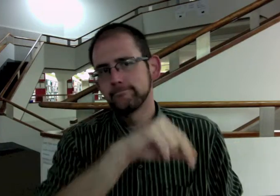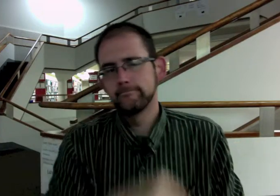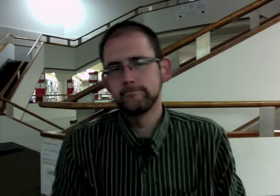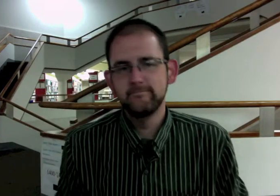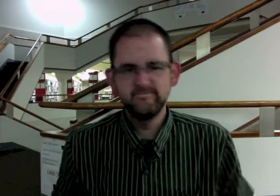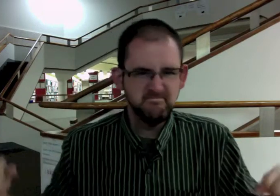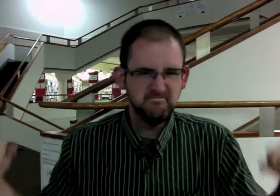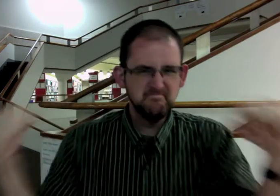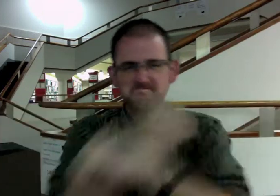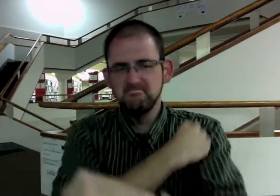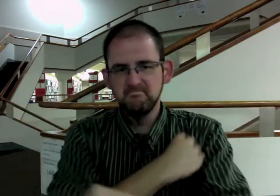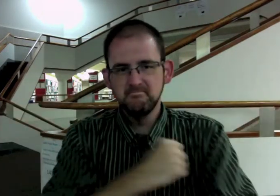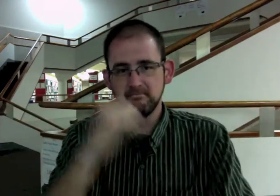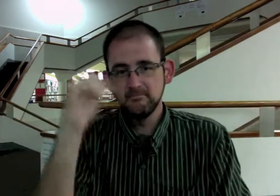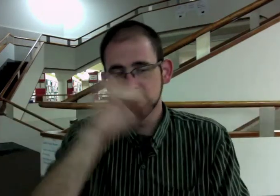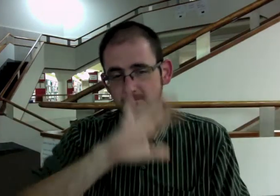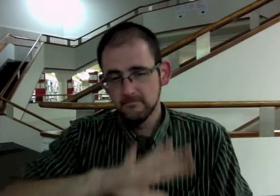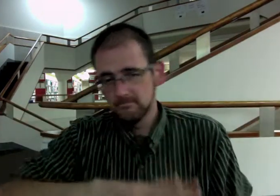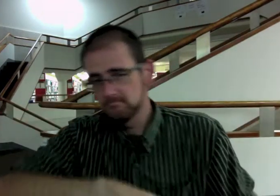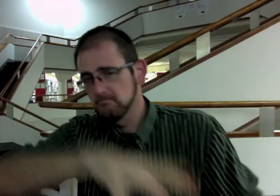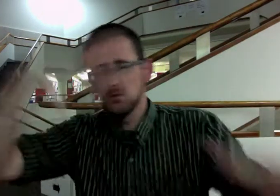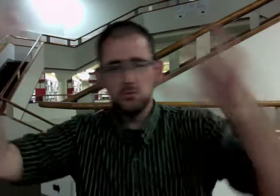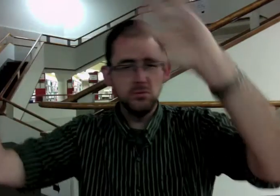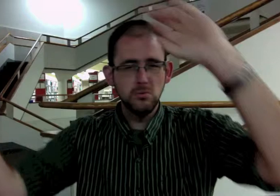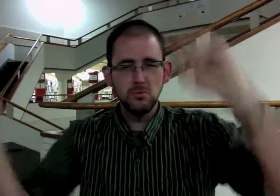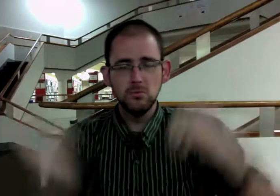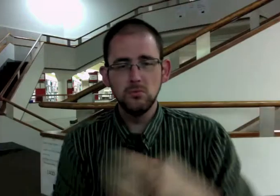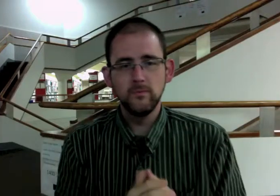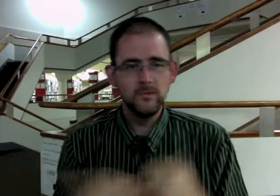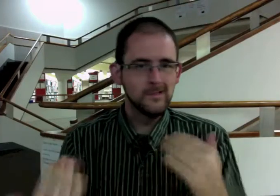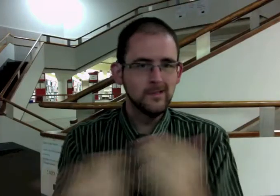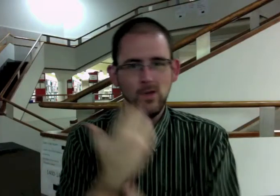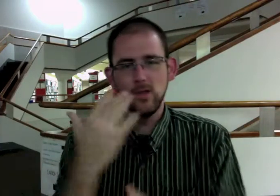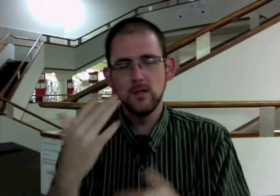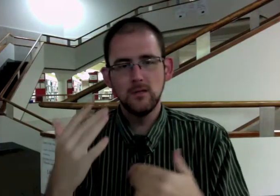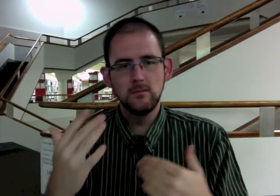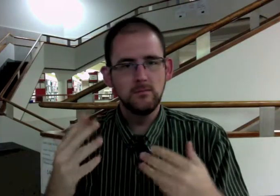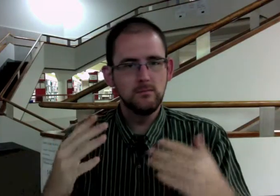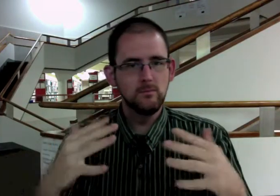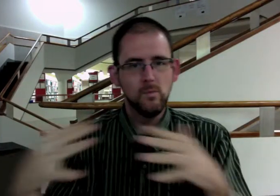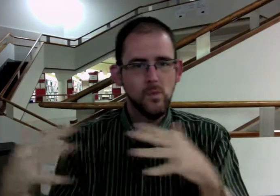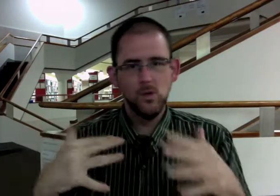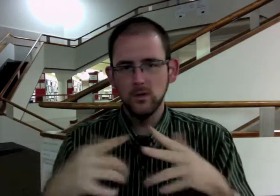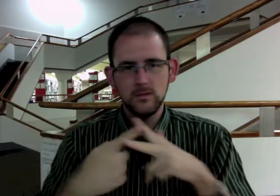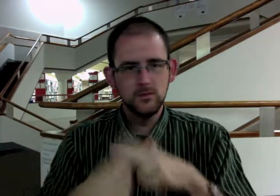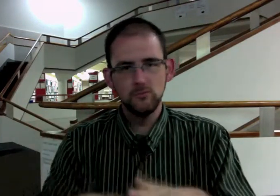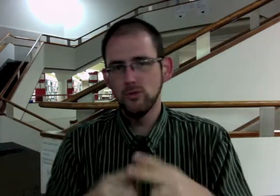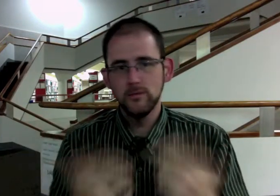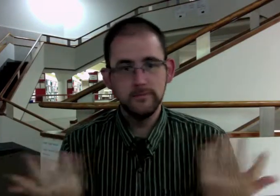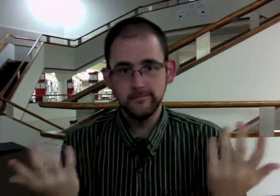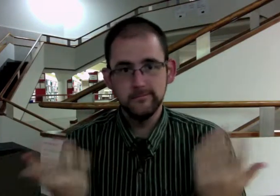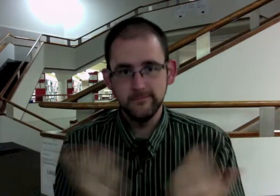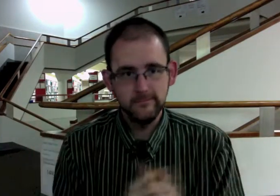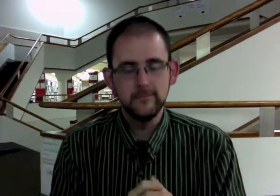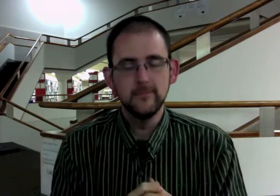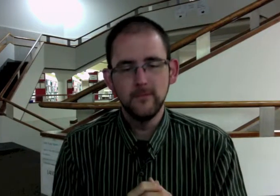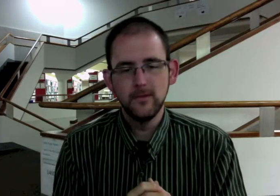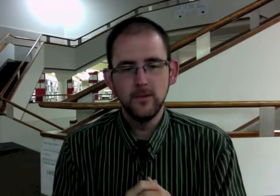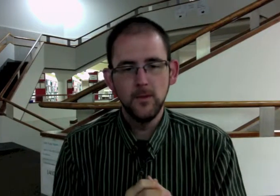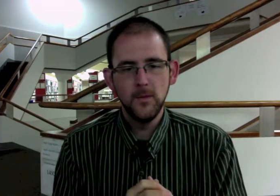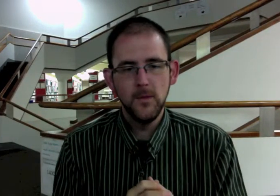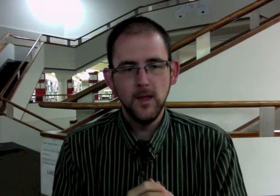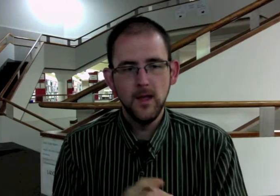She fights back and touches off a conflagration of revolution.